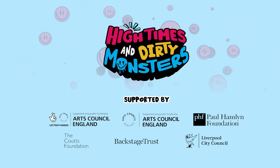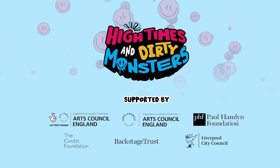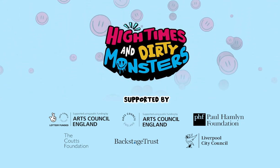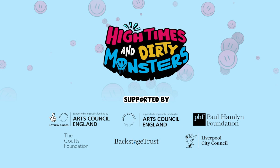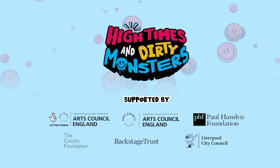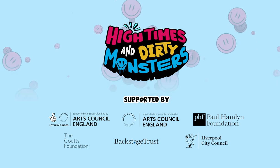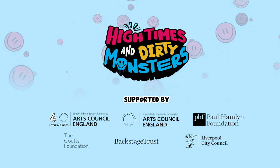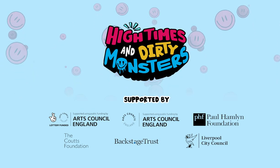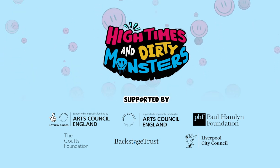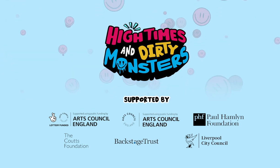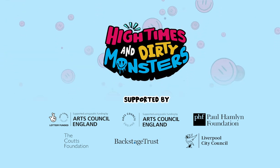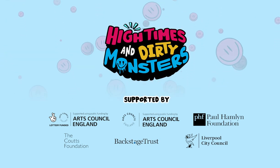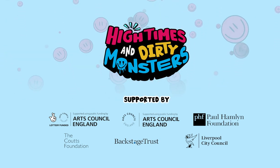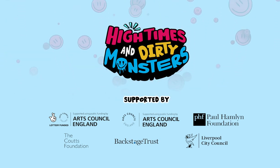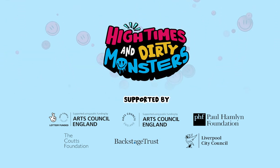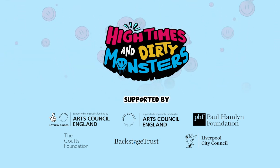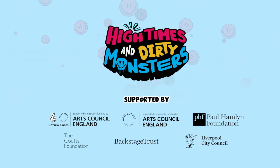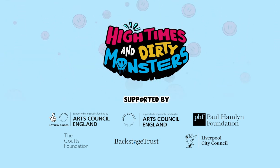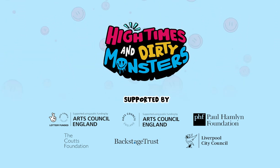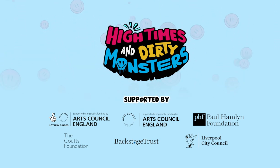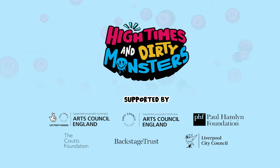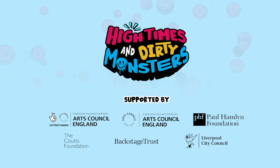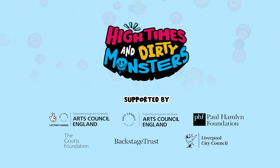Foundation, BackstageTrust and Liverpool City Council.